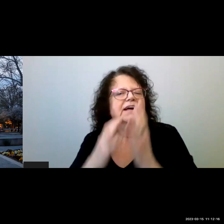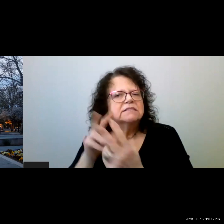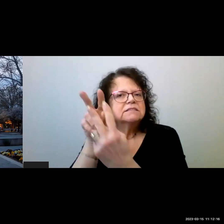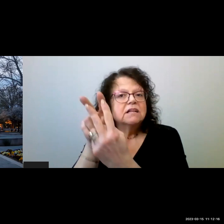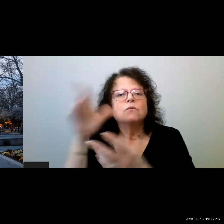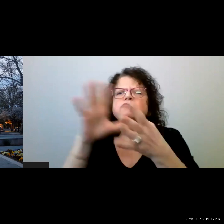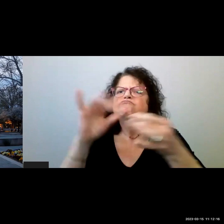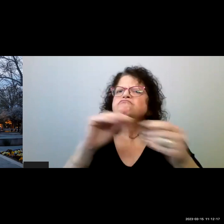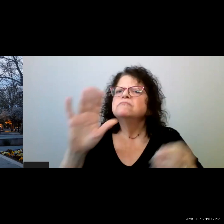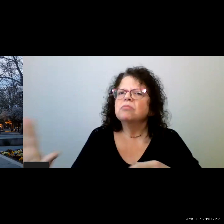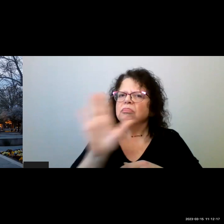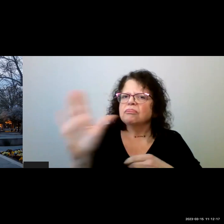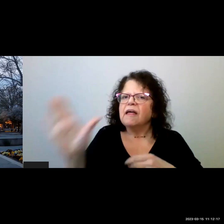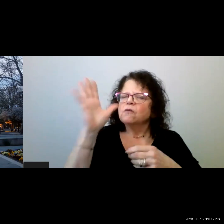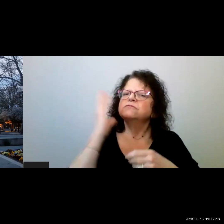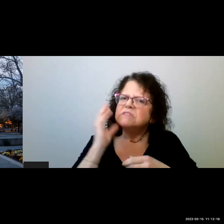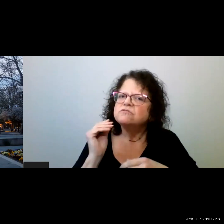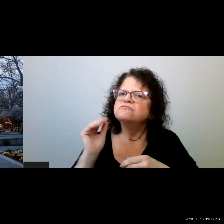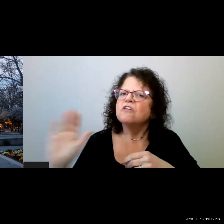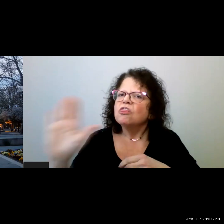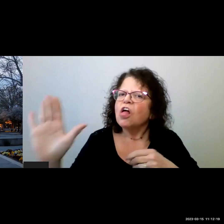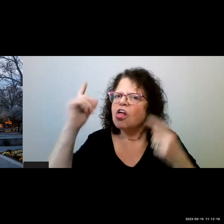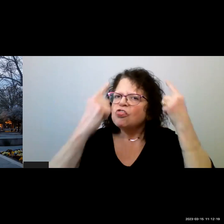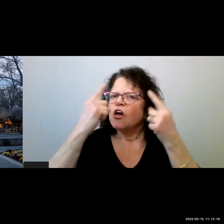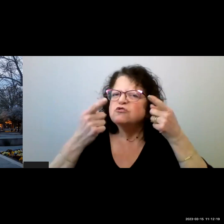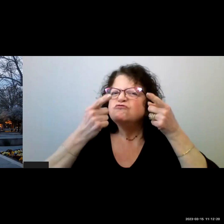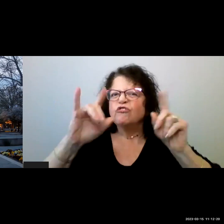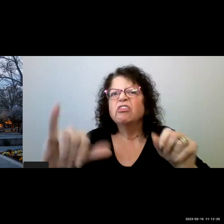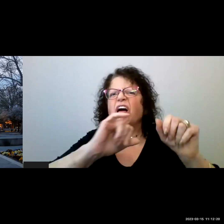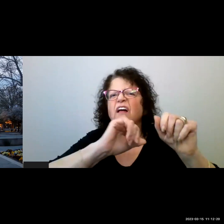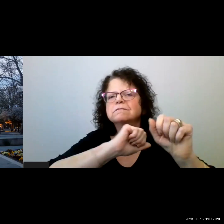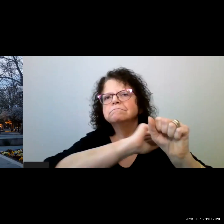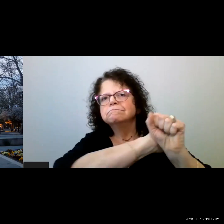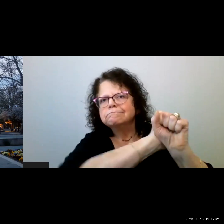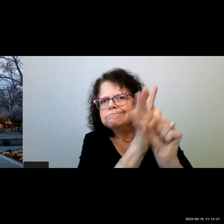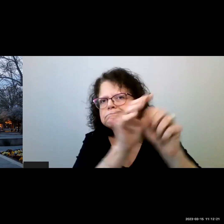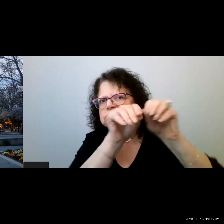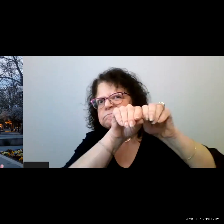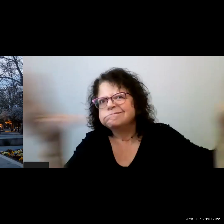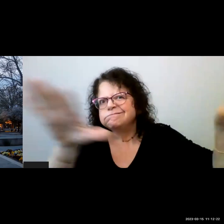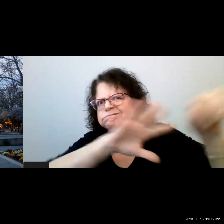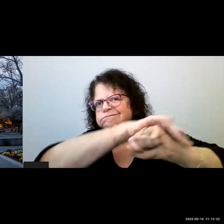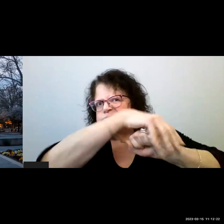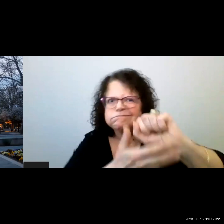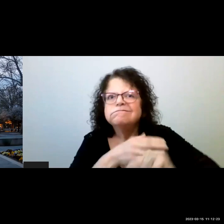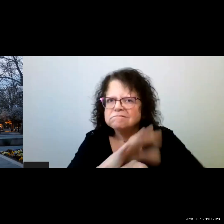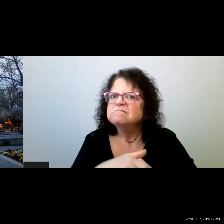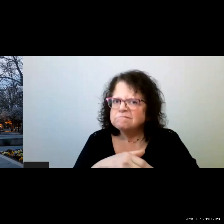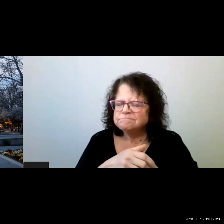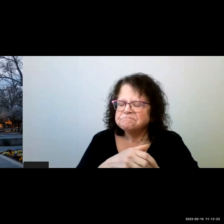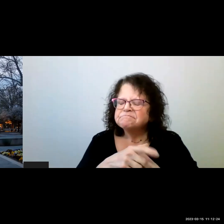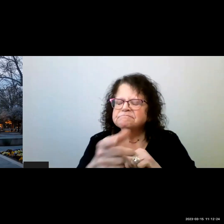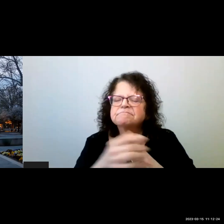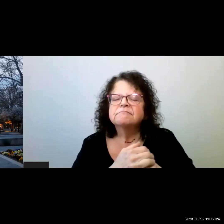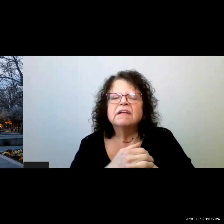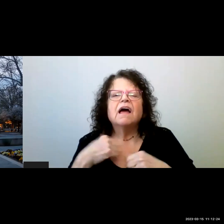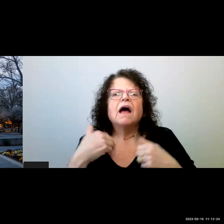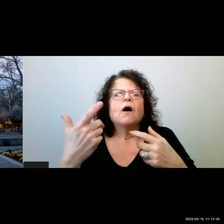experiences and thoughts during the pandemic. Now, I'd like to have one moment for an announcement.